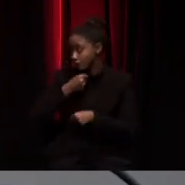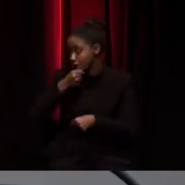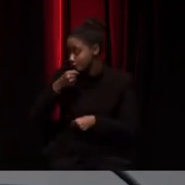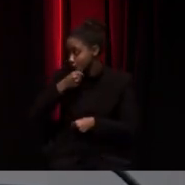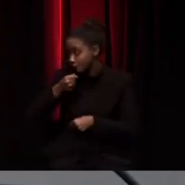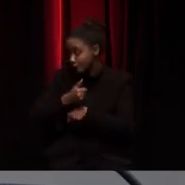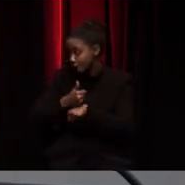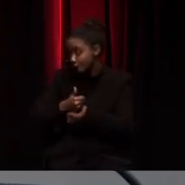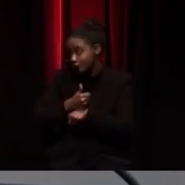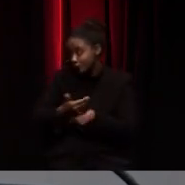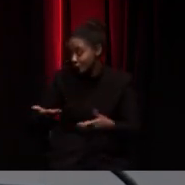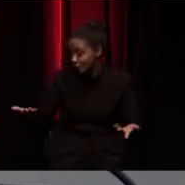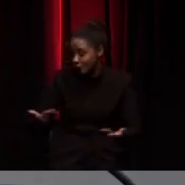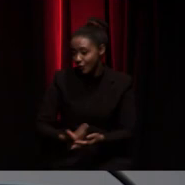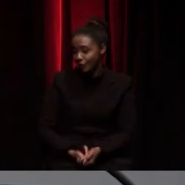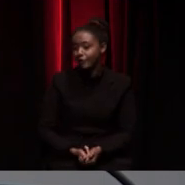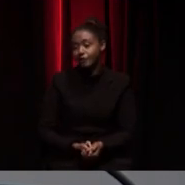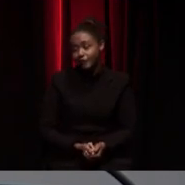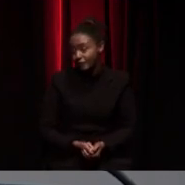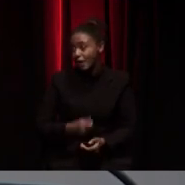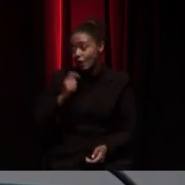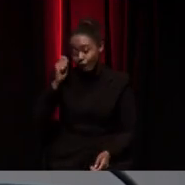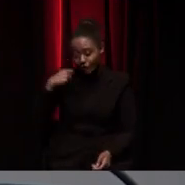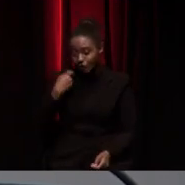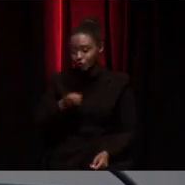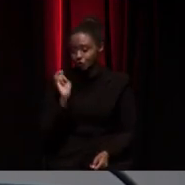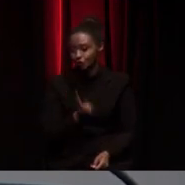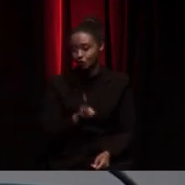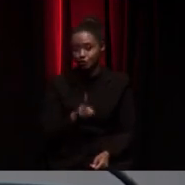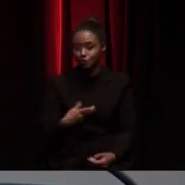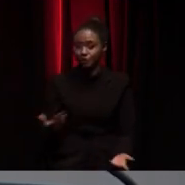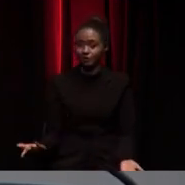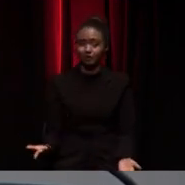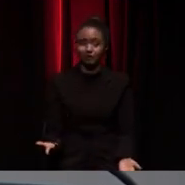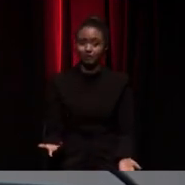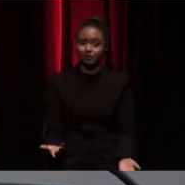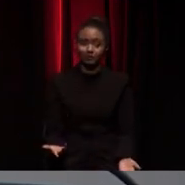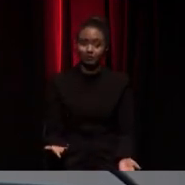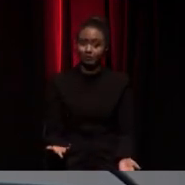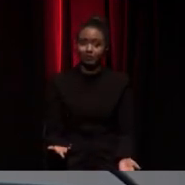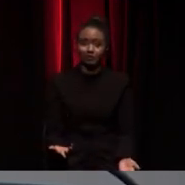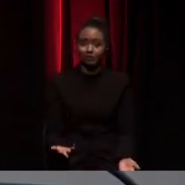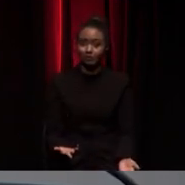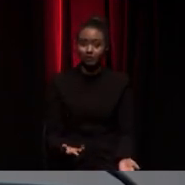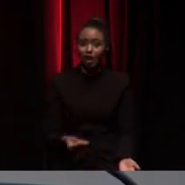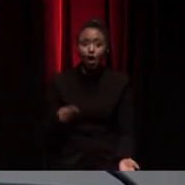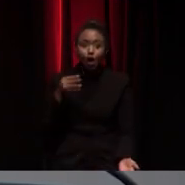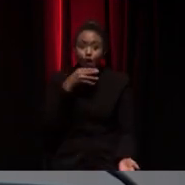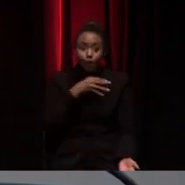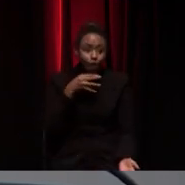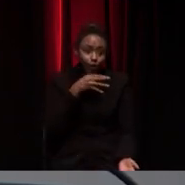I remembered it now. It is as inexorable as spring, a little earlier or a little later